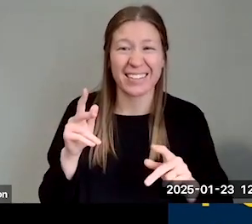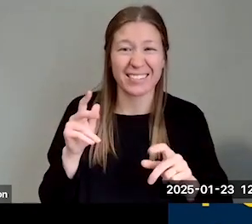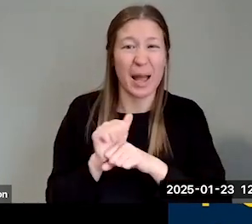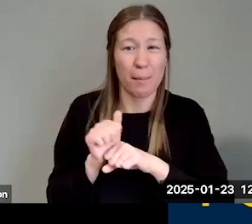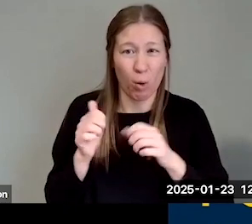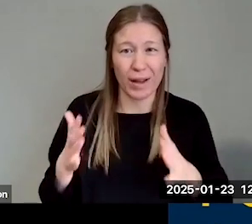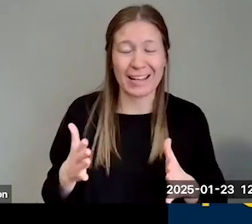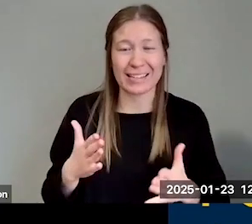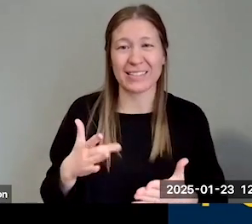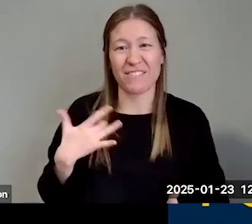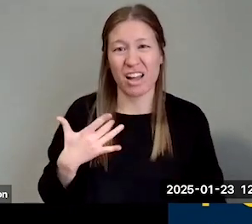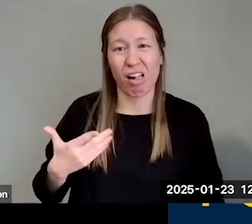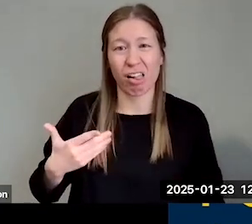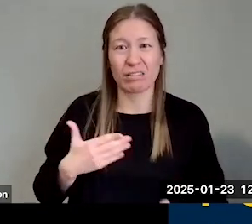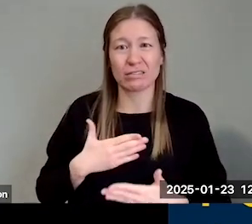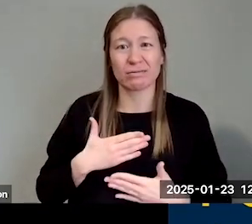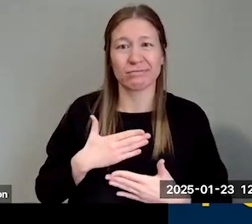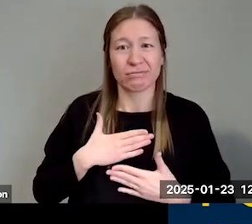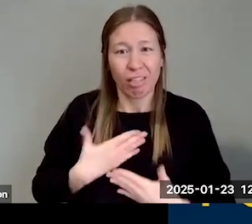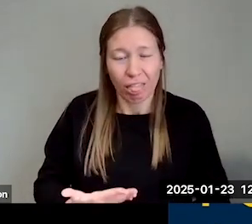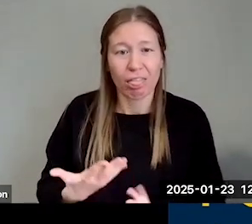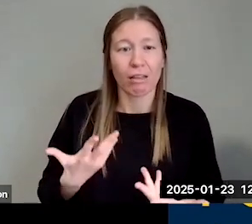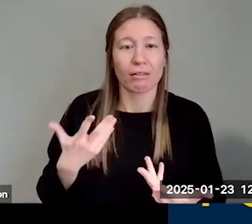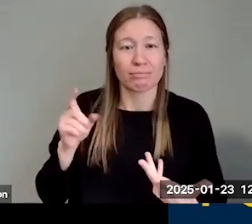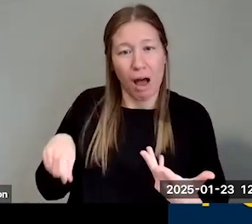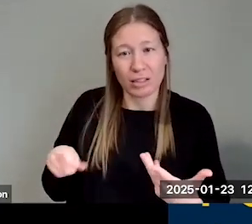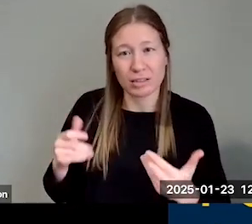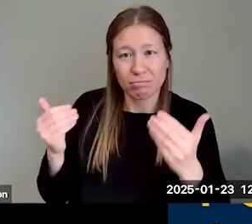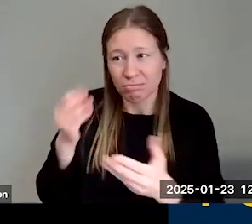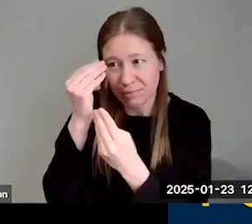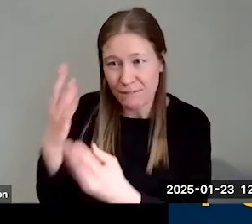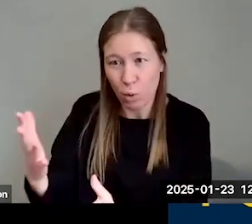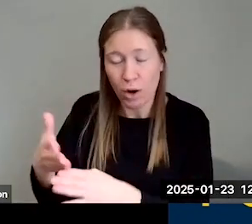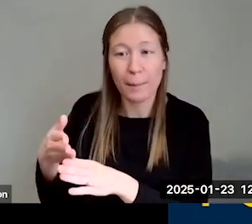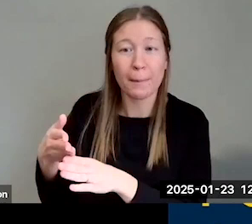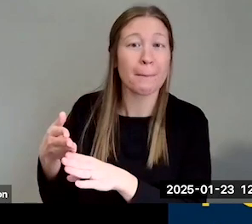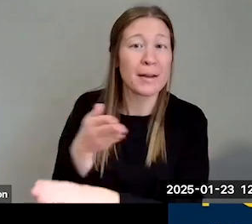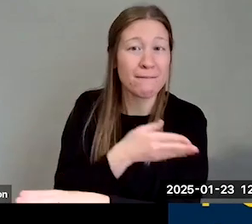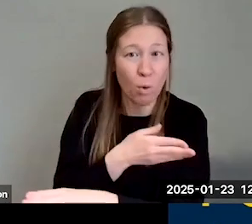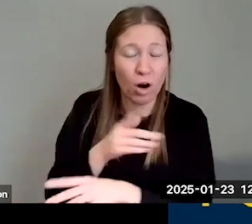because of medical questions or examinations required before starting employment.